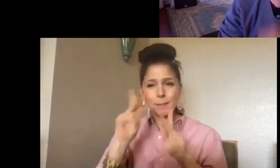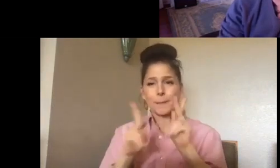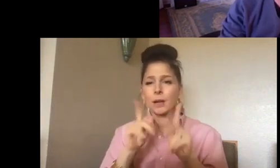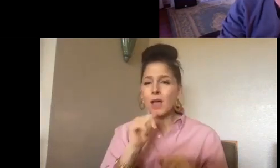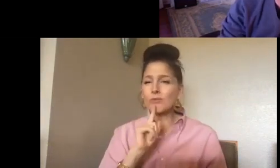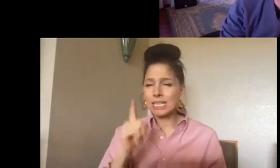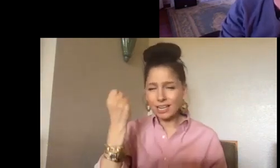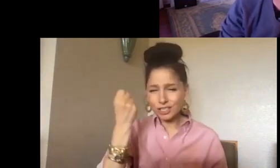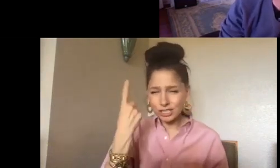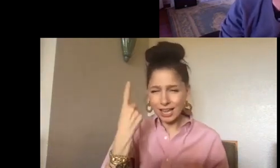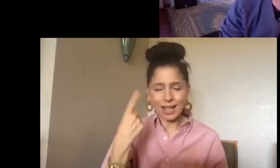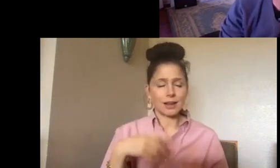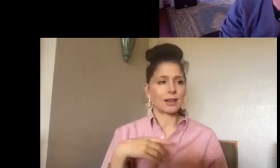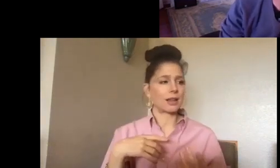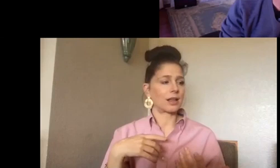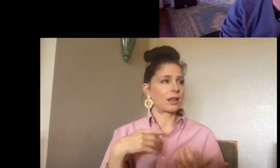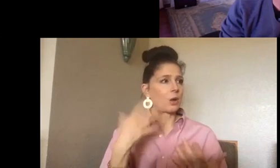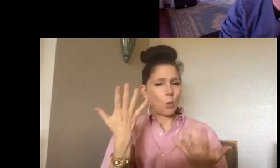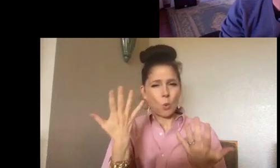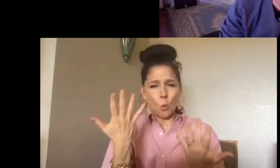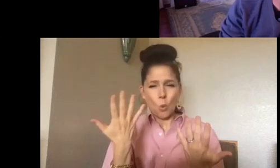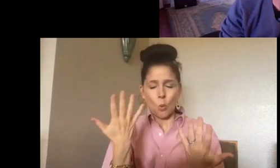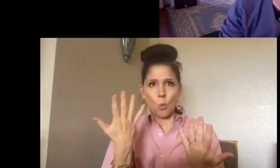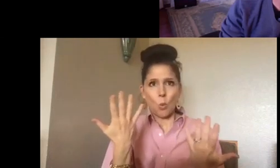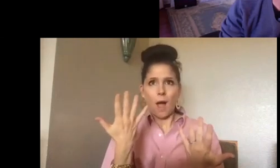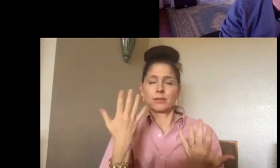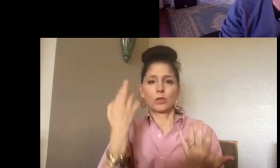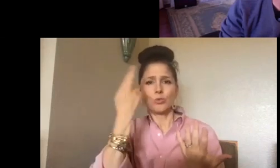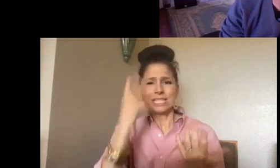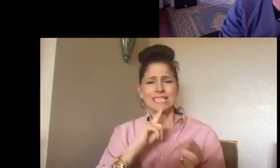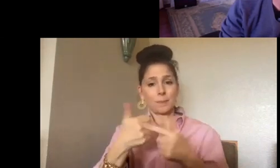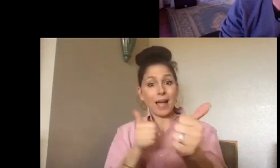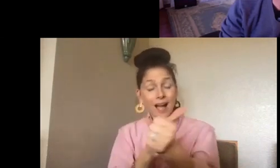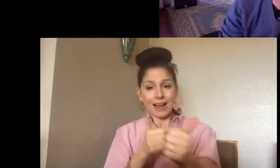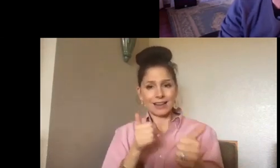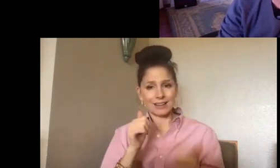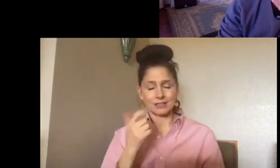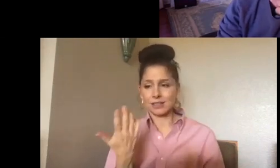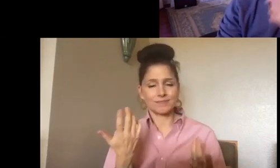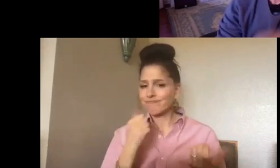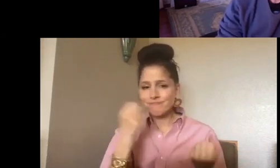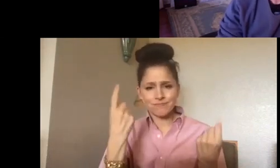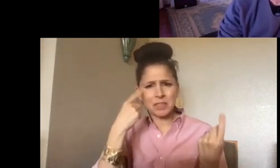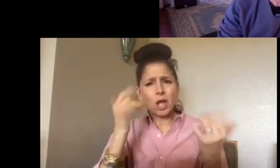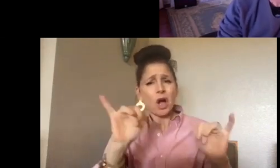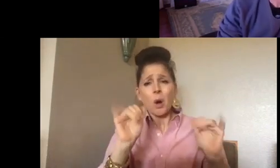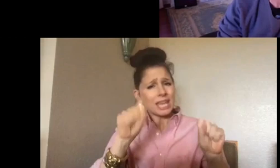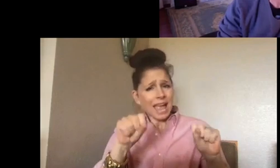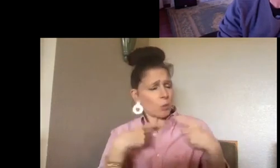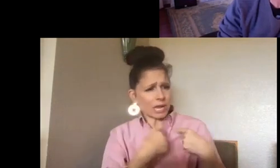people didn't understand why, the reason behind it, and they said, "Oh well,